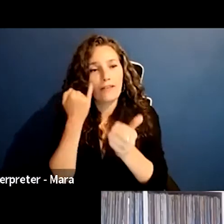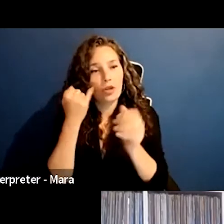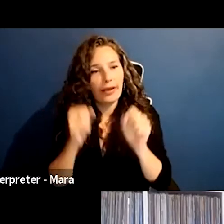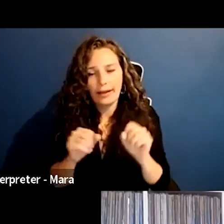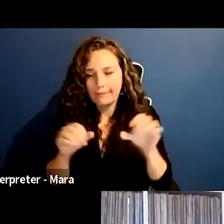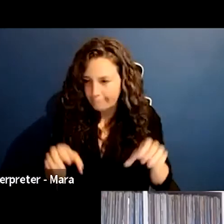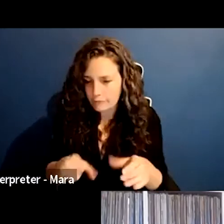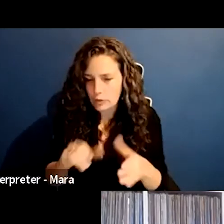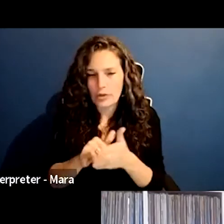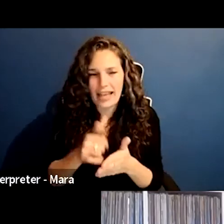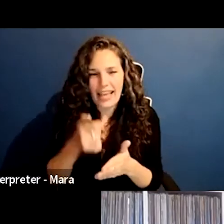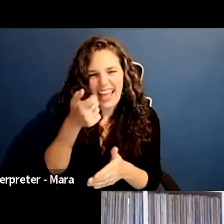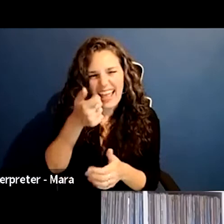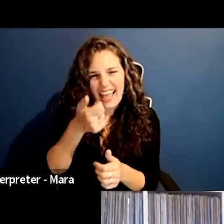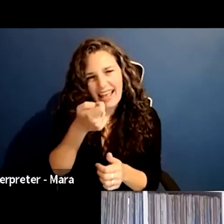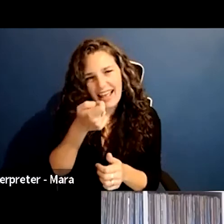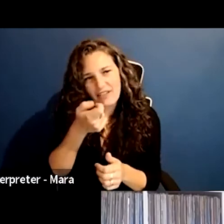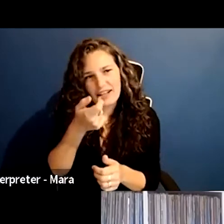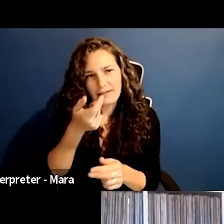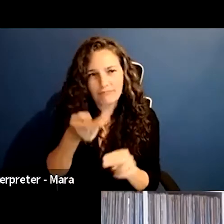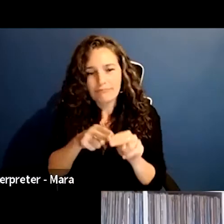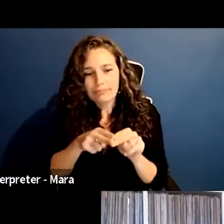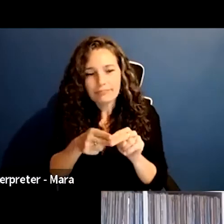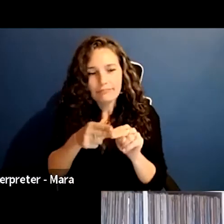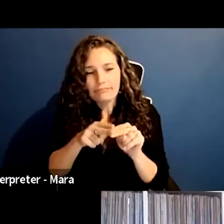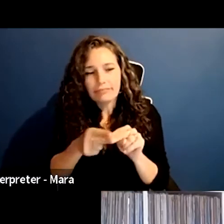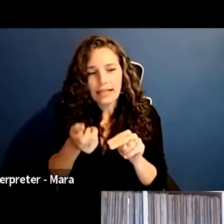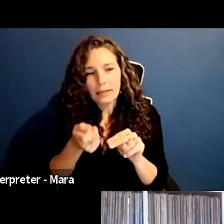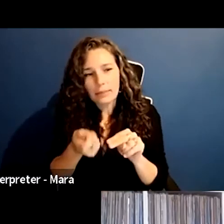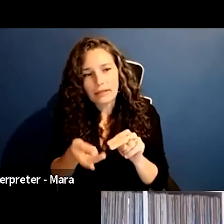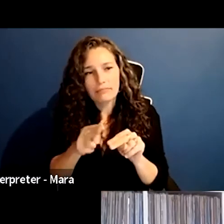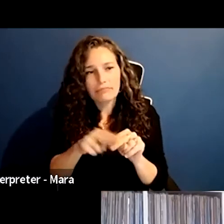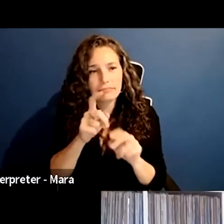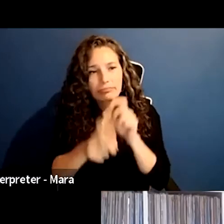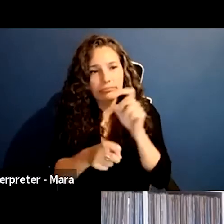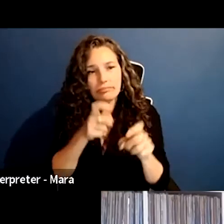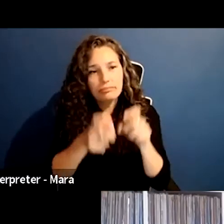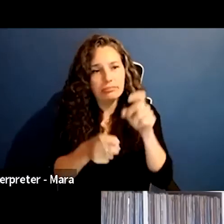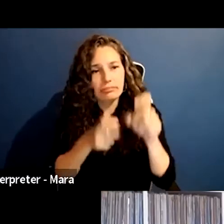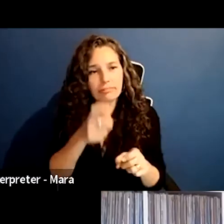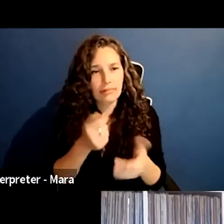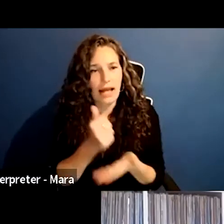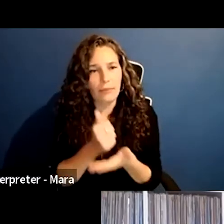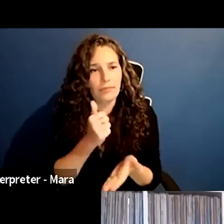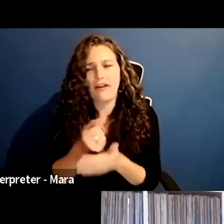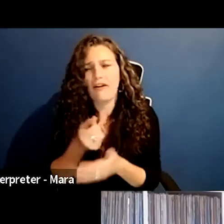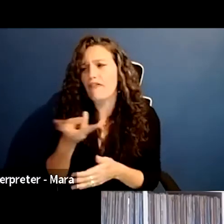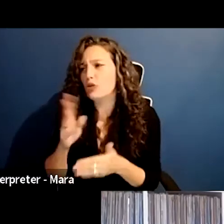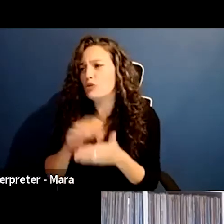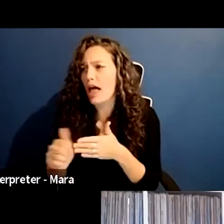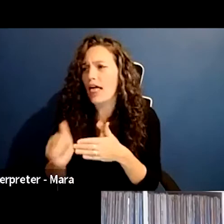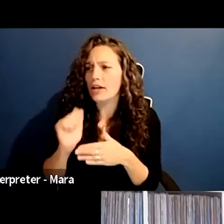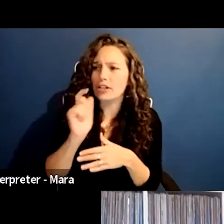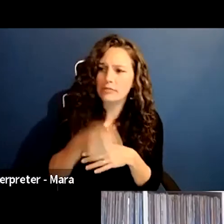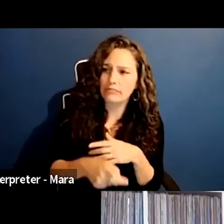Every little bit, I know people say this, but it really does make a difference. Even a couple extra dollars here or there can go a long way.